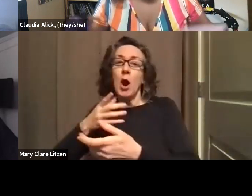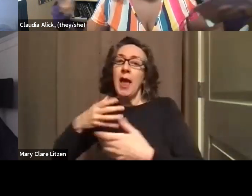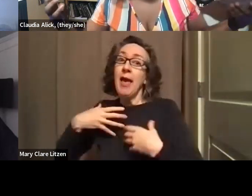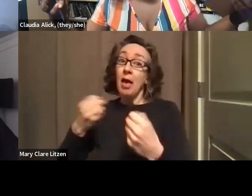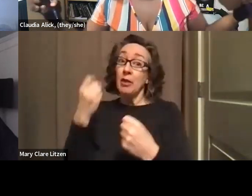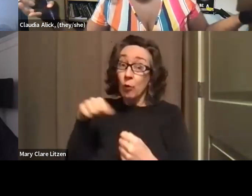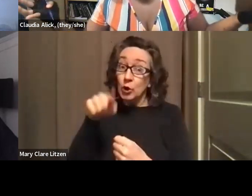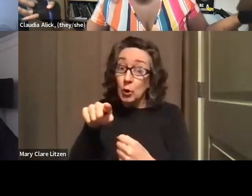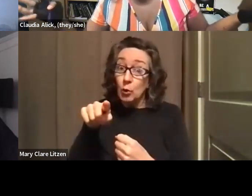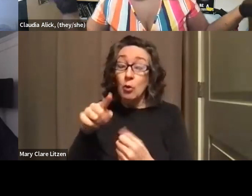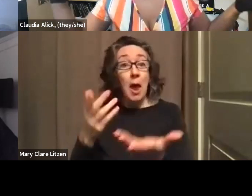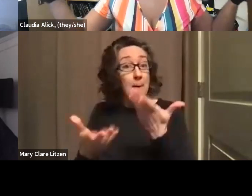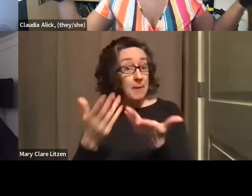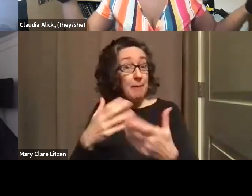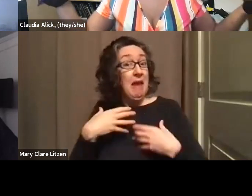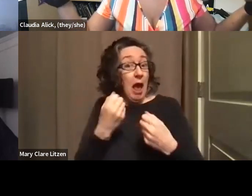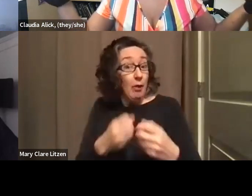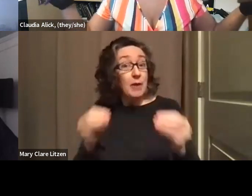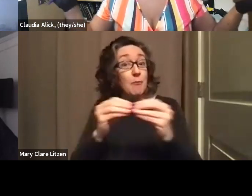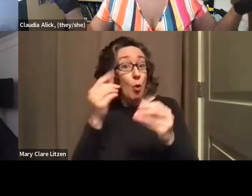for all collaborators and human beings around you.